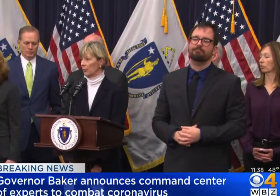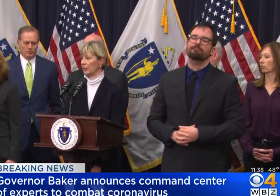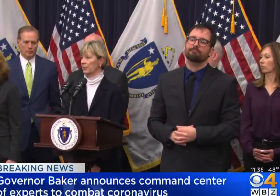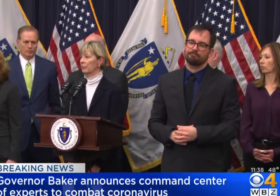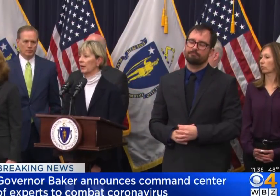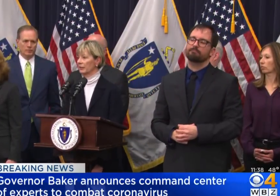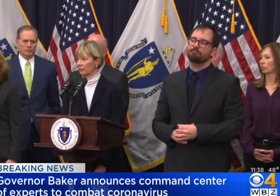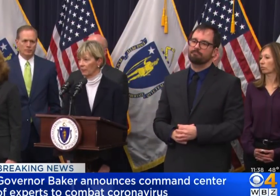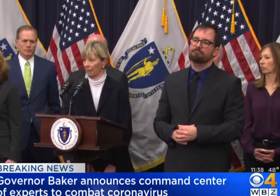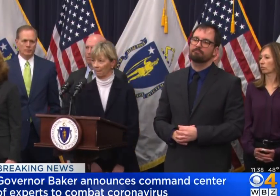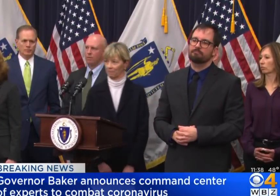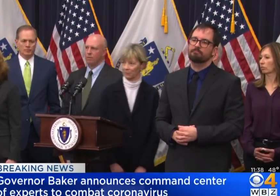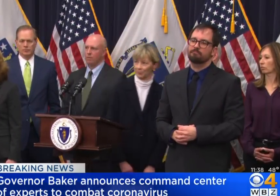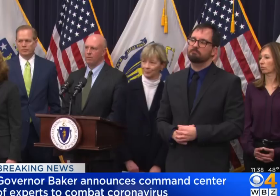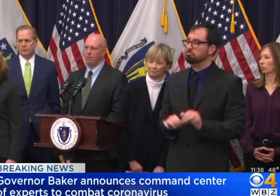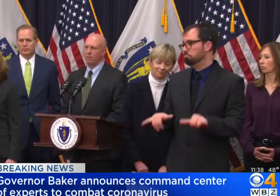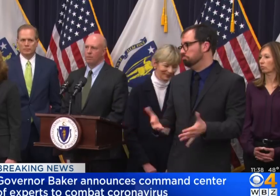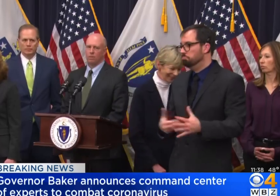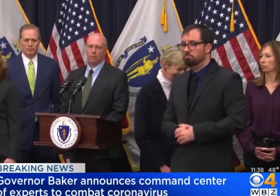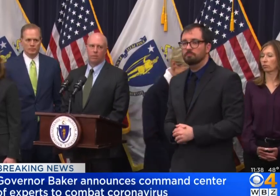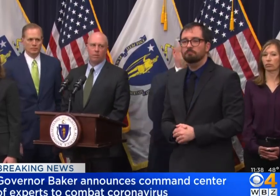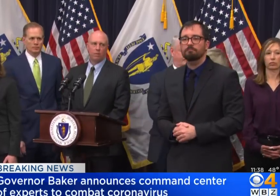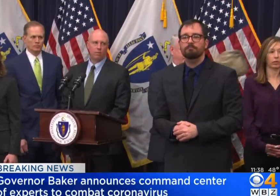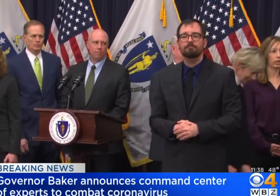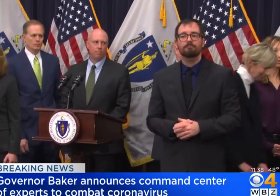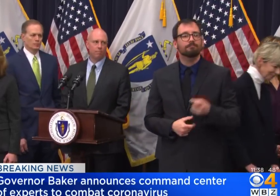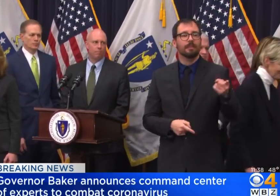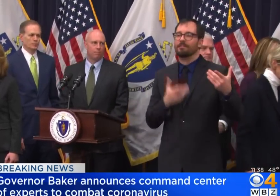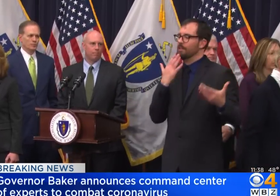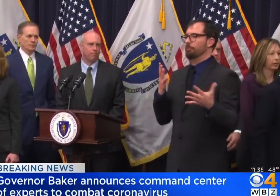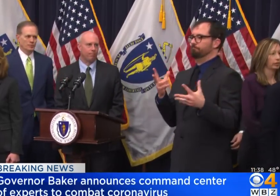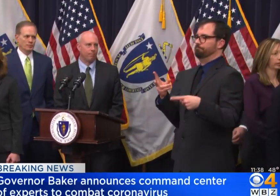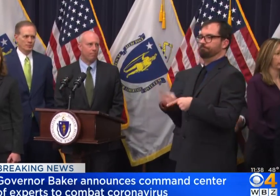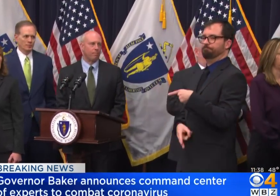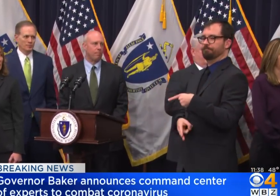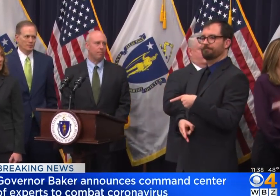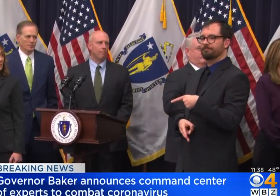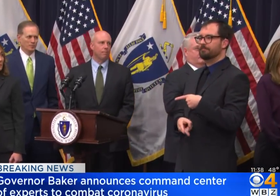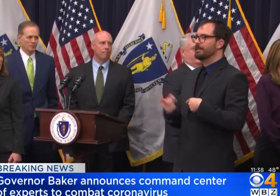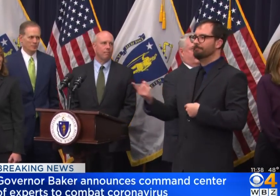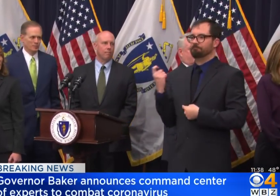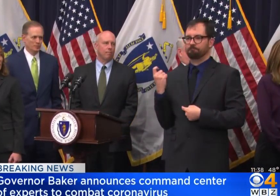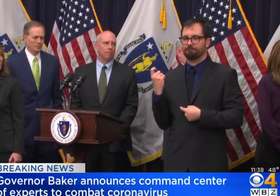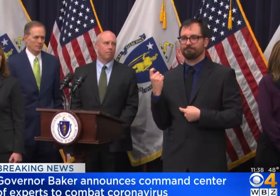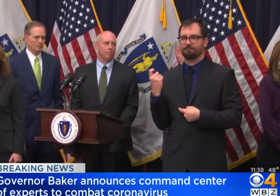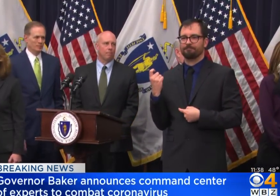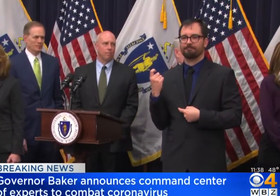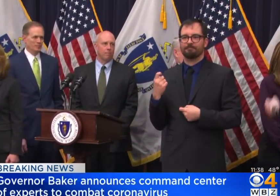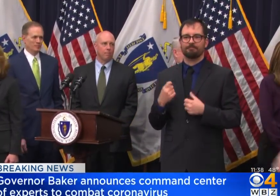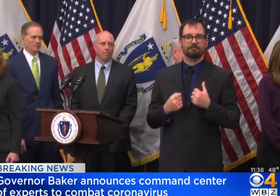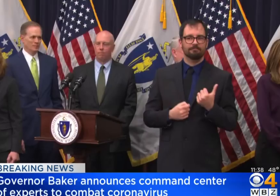ALLOCATION. THAT WON'T BE A RANDOM DISTRIBUTION BUT A FOCUSED DISTRIBUTION. THERE ARE TEN INDIVIDUALS HOSPITALIZED THAT ARE PRESUMPTIVE POSITIVE.